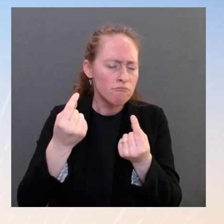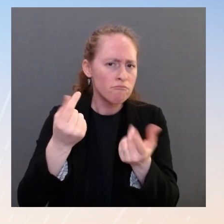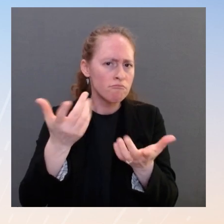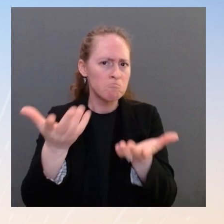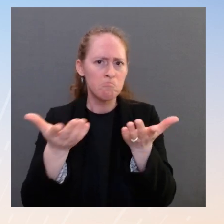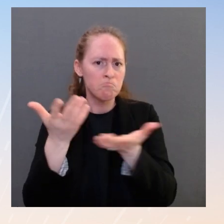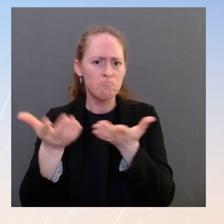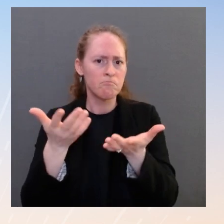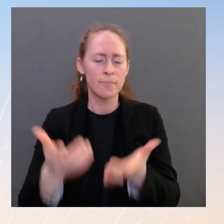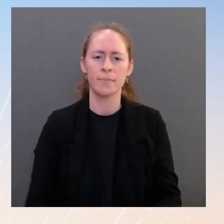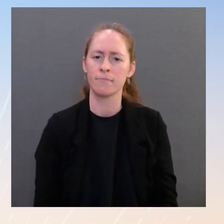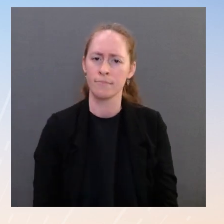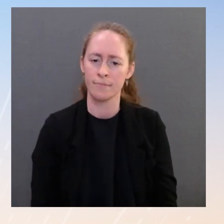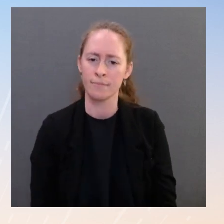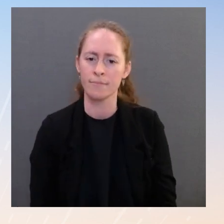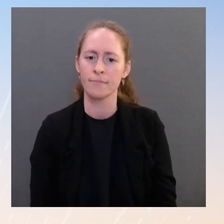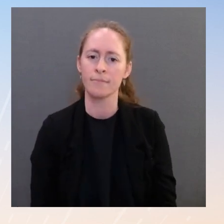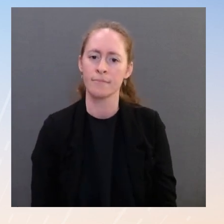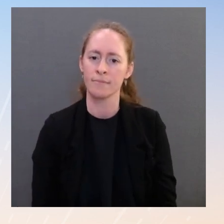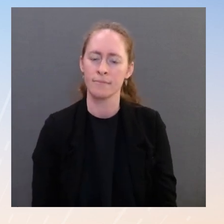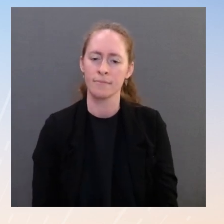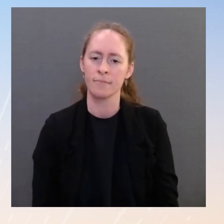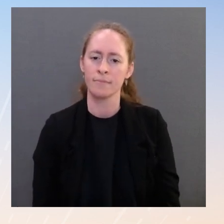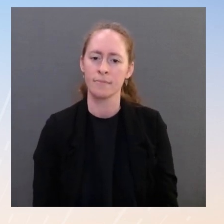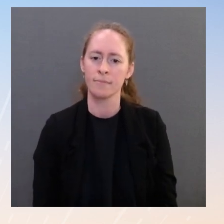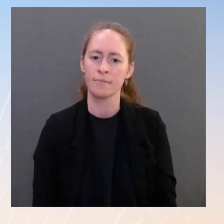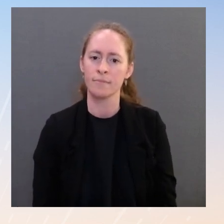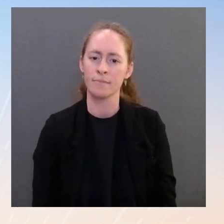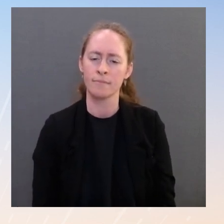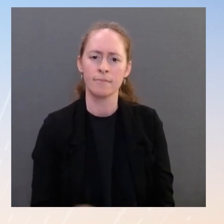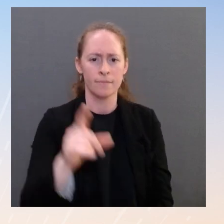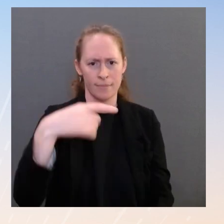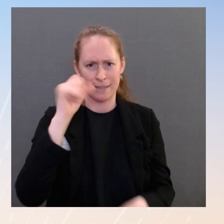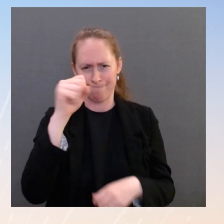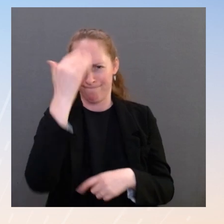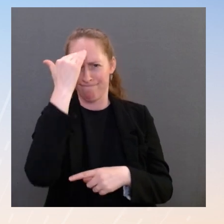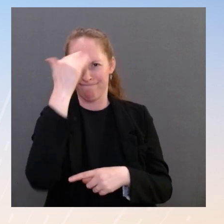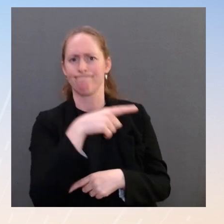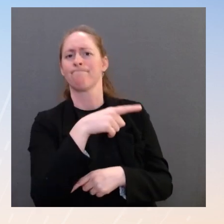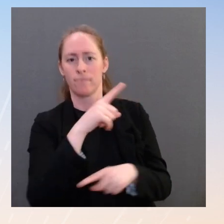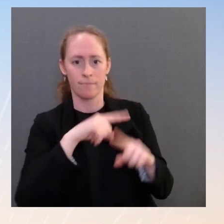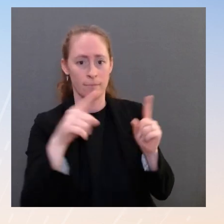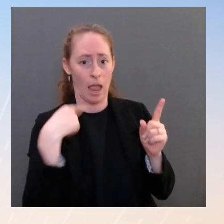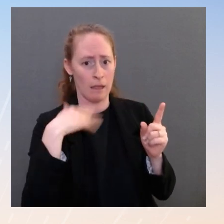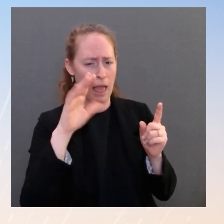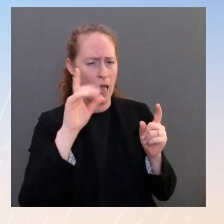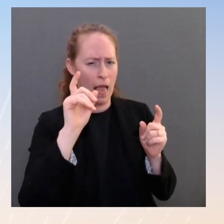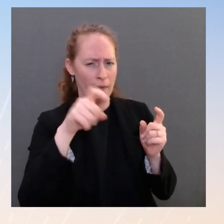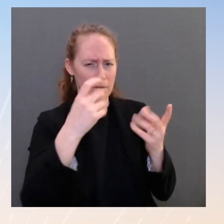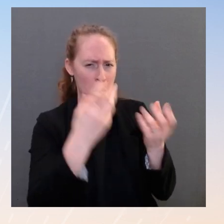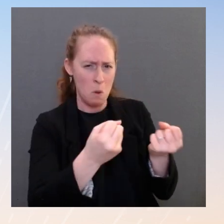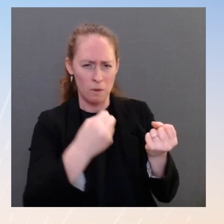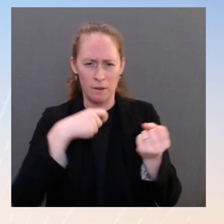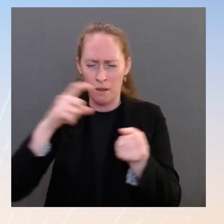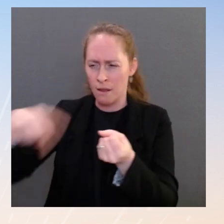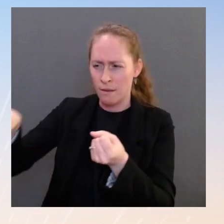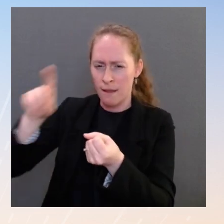I have not dug into this particular inspector general with the President or the team here. I'm happy to do that. And I can follow up with you after the briefing.